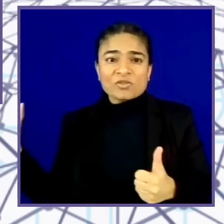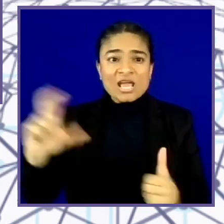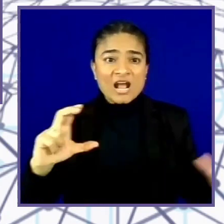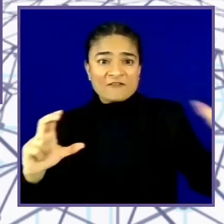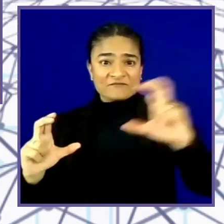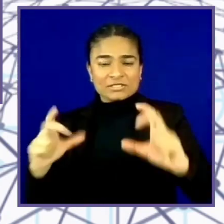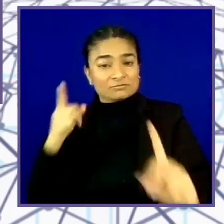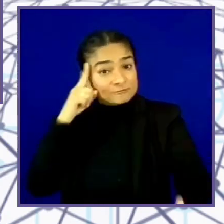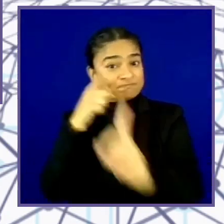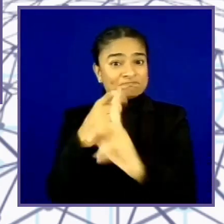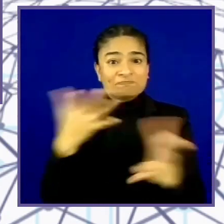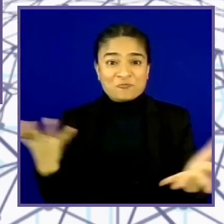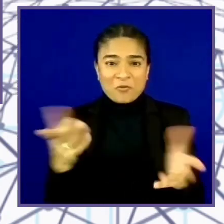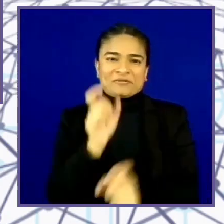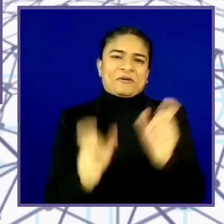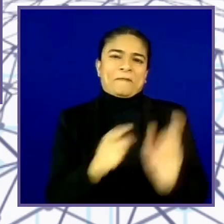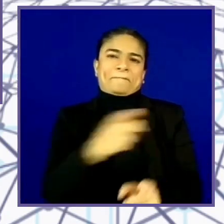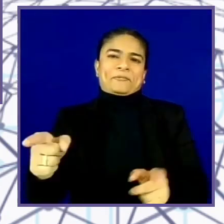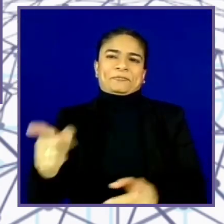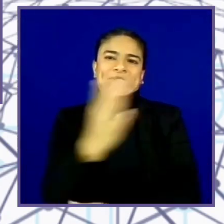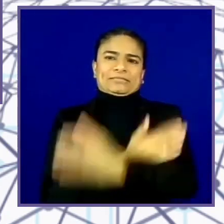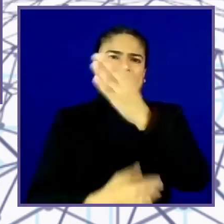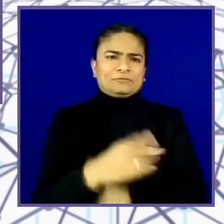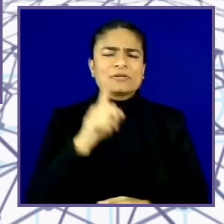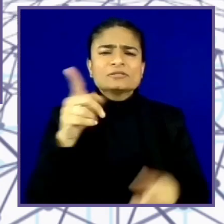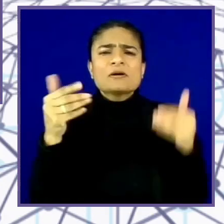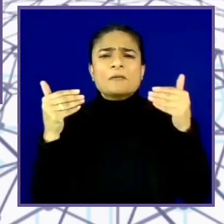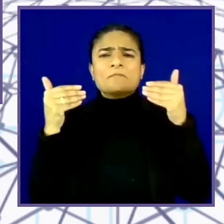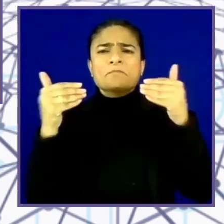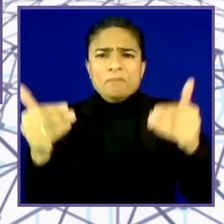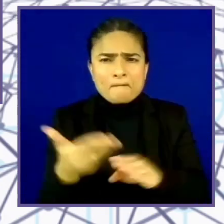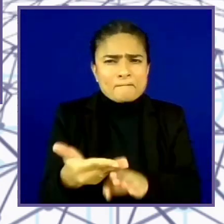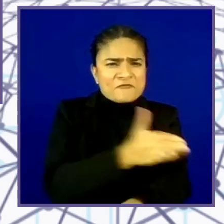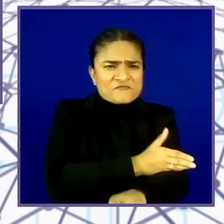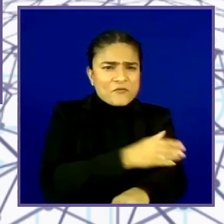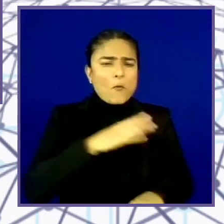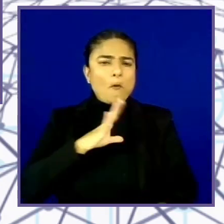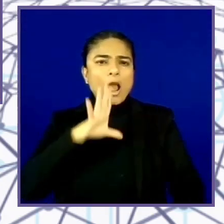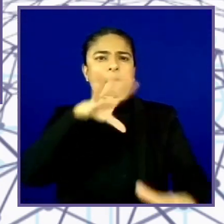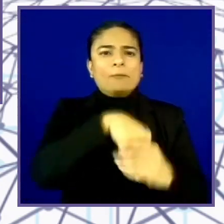accessibility, I'd like to share my own personal story with disability. Like many